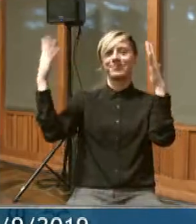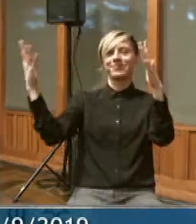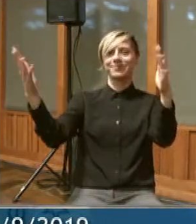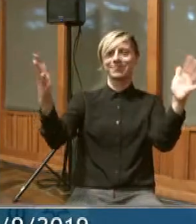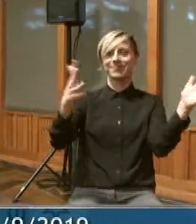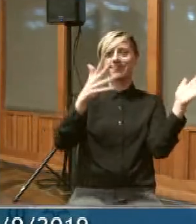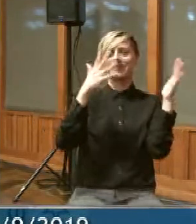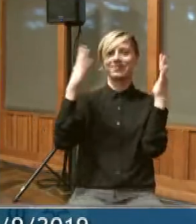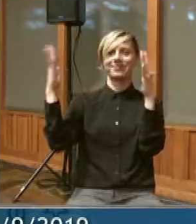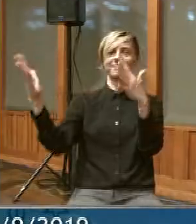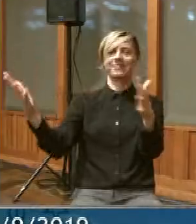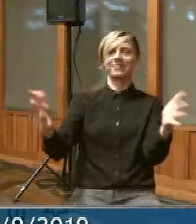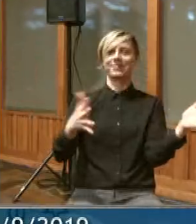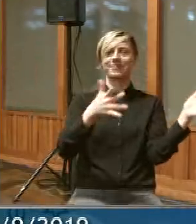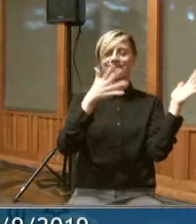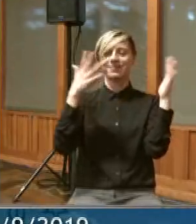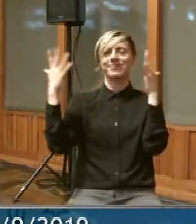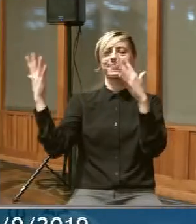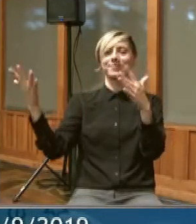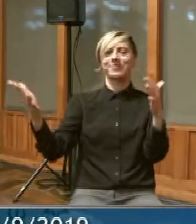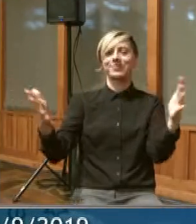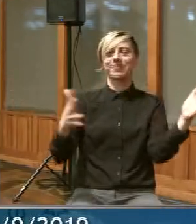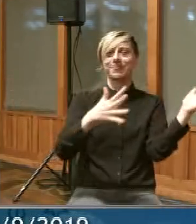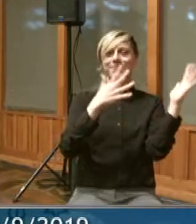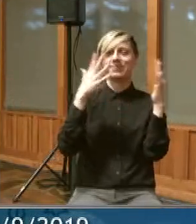I'M REALLY NERVOUS. I'M HOPING YOU CATCH MY